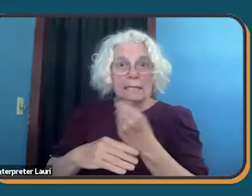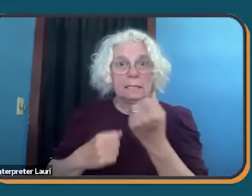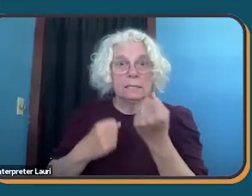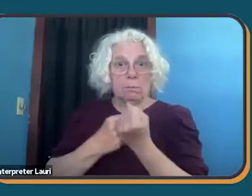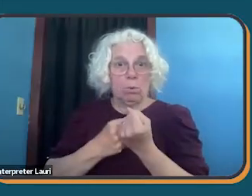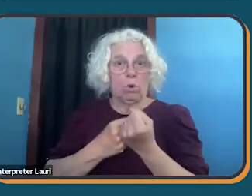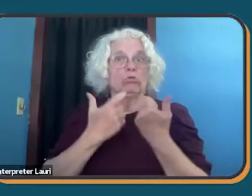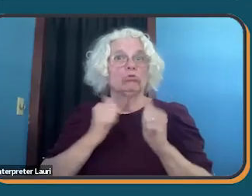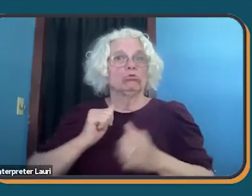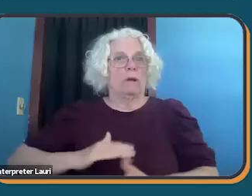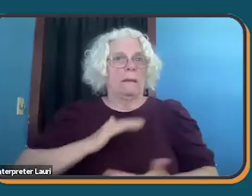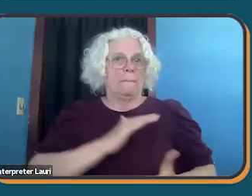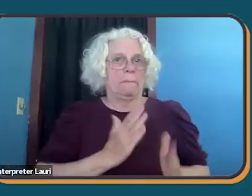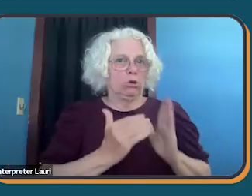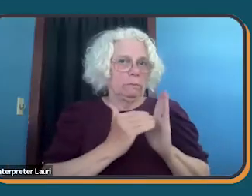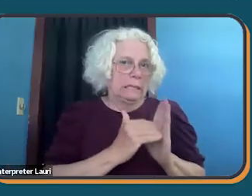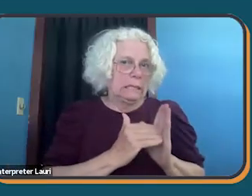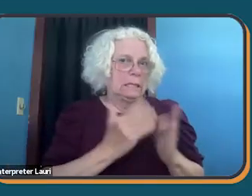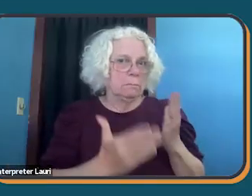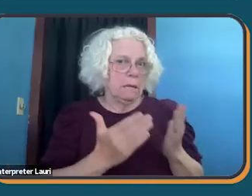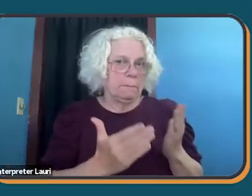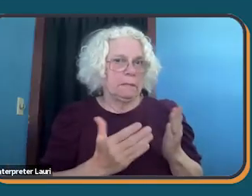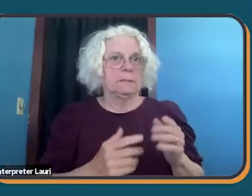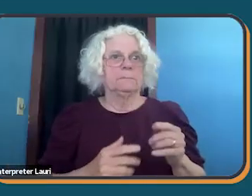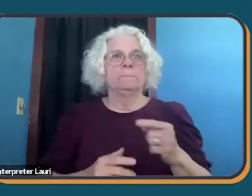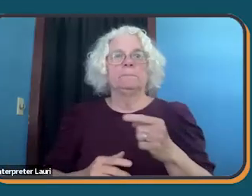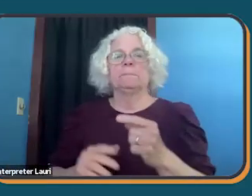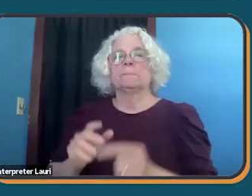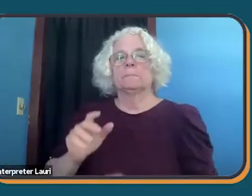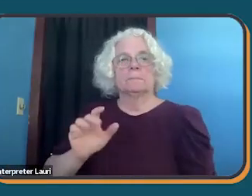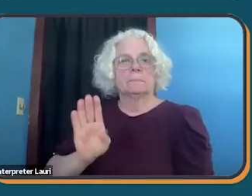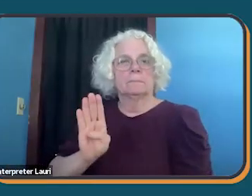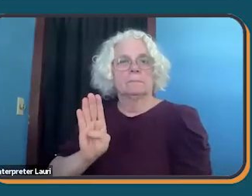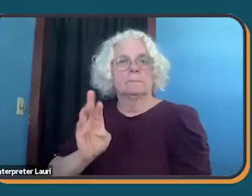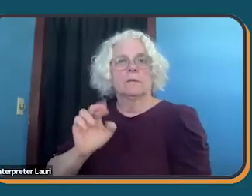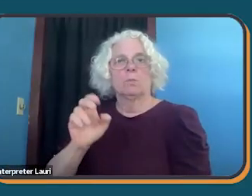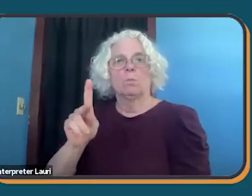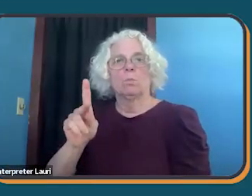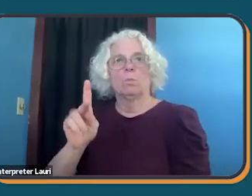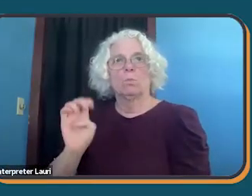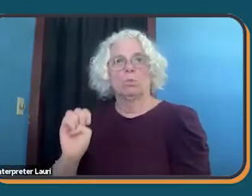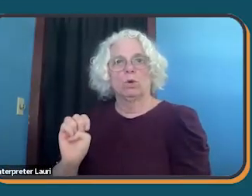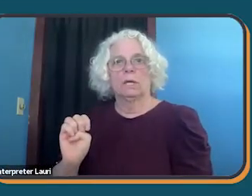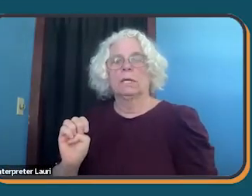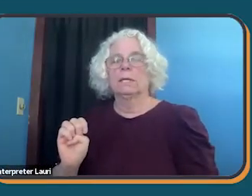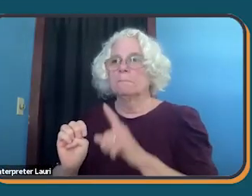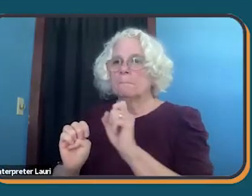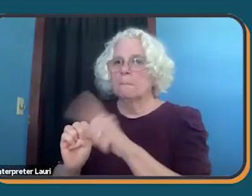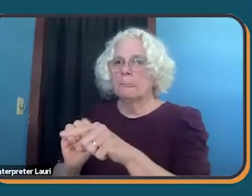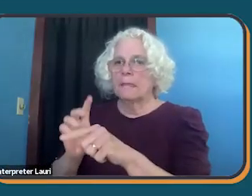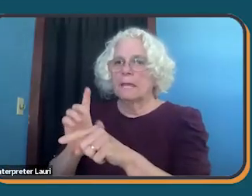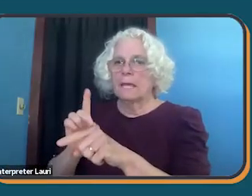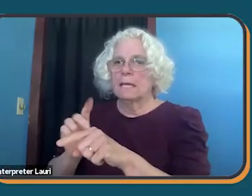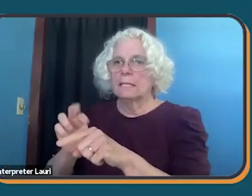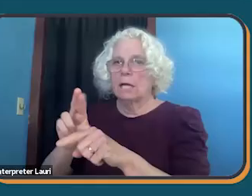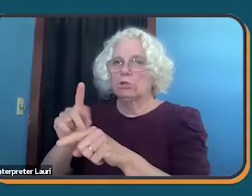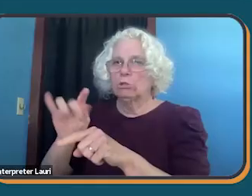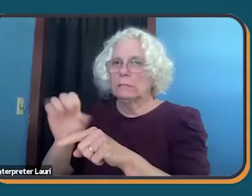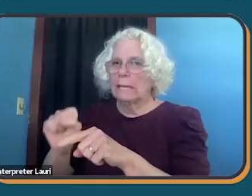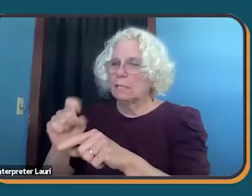Brooke Cruz: And Dr. Titus, what are some other accommodations that they might be able to try for Ms. Latisha before